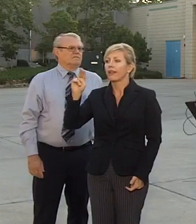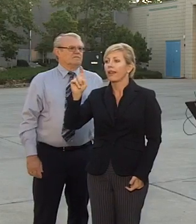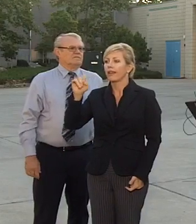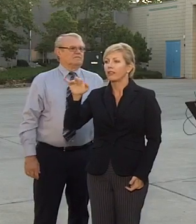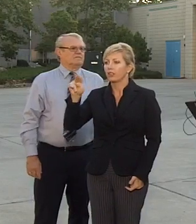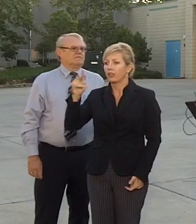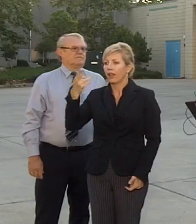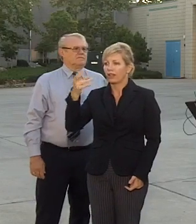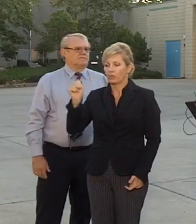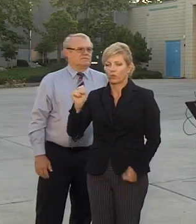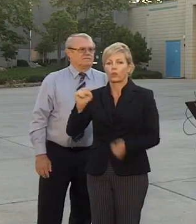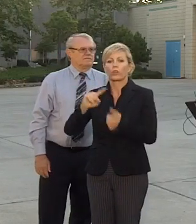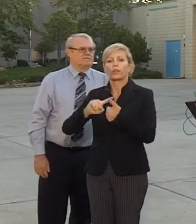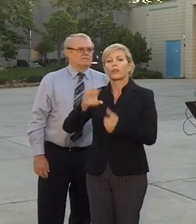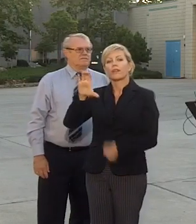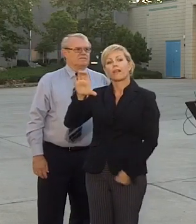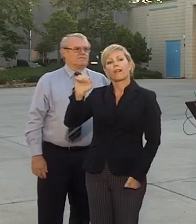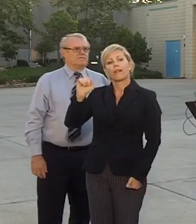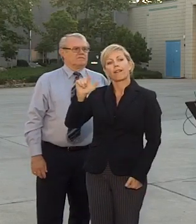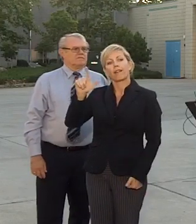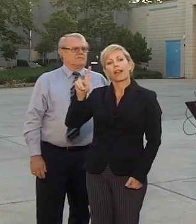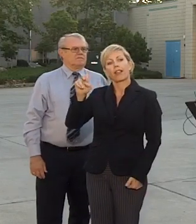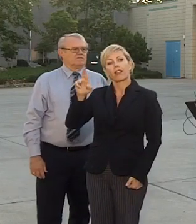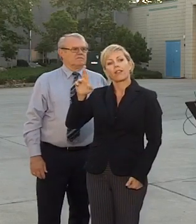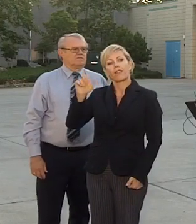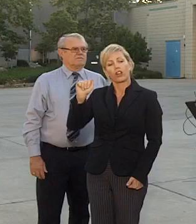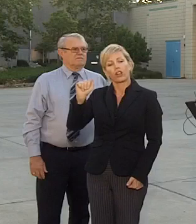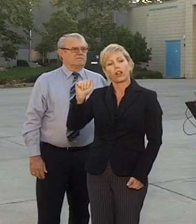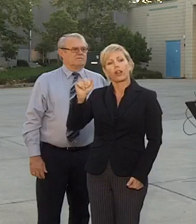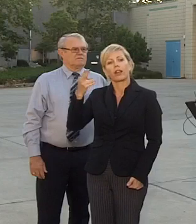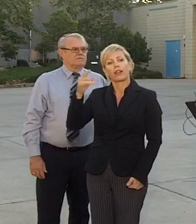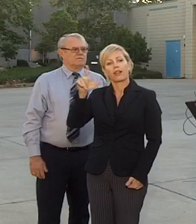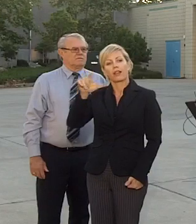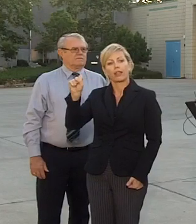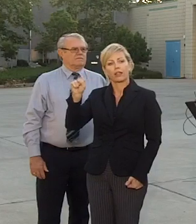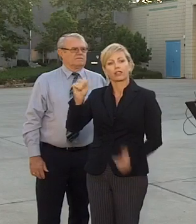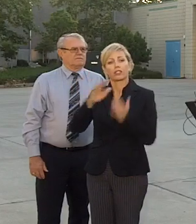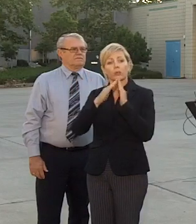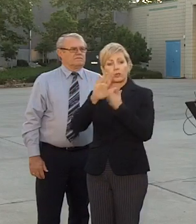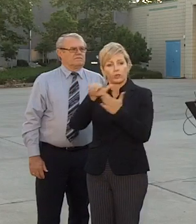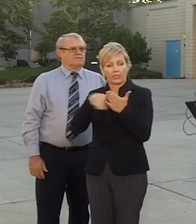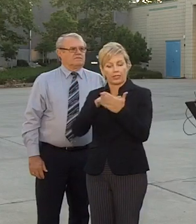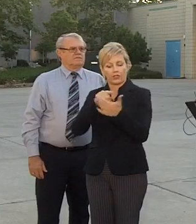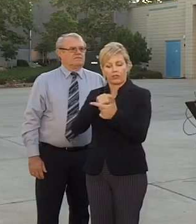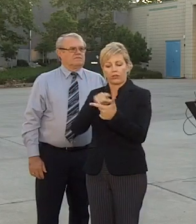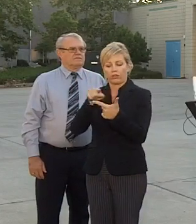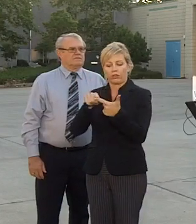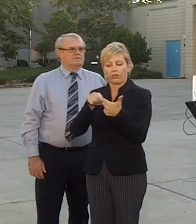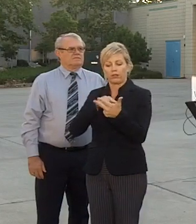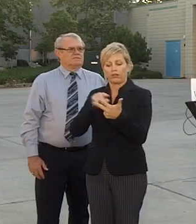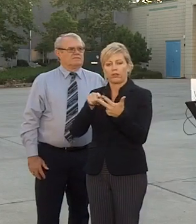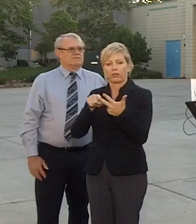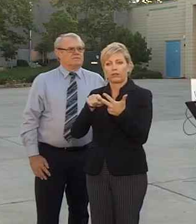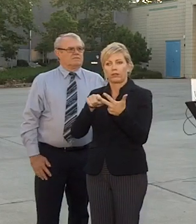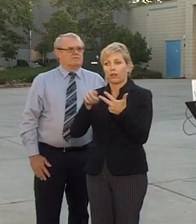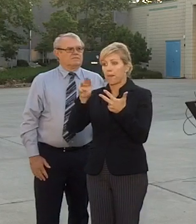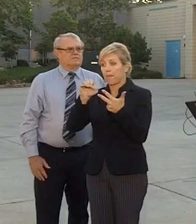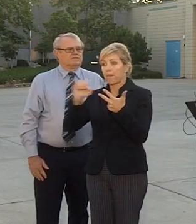high school calavera hills community center and everyone's out of the mall right okay